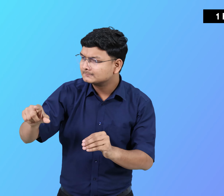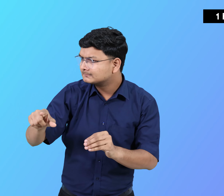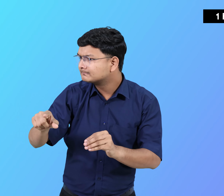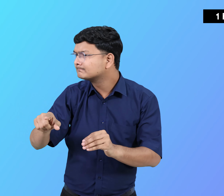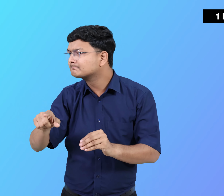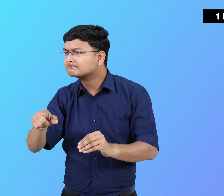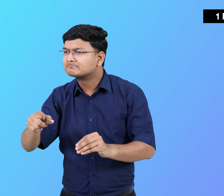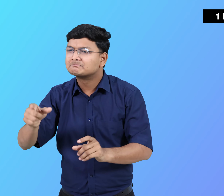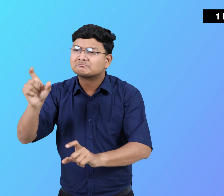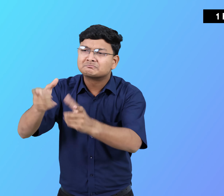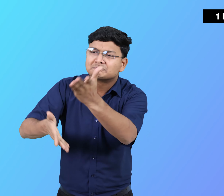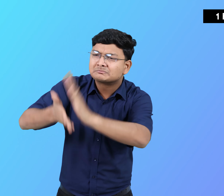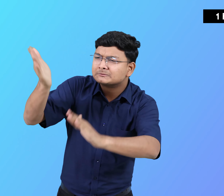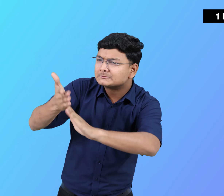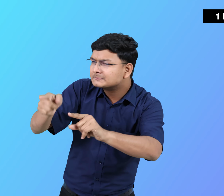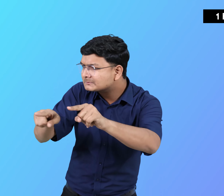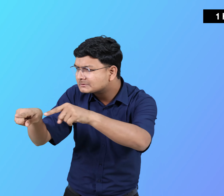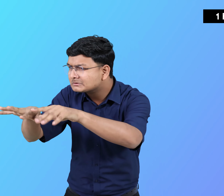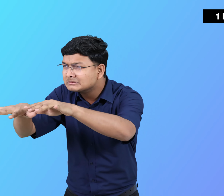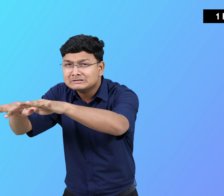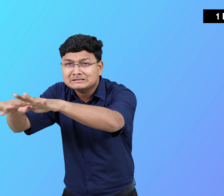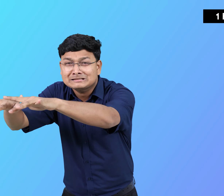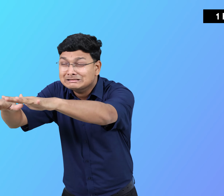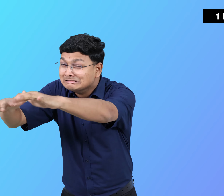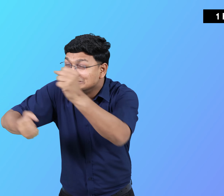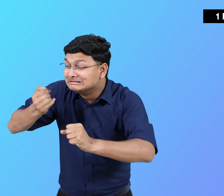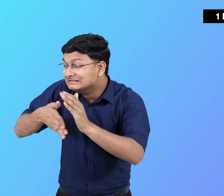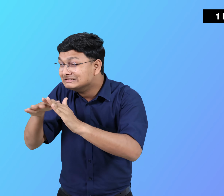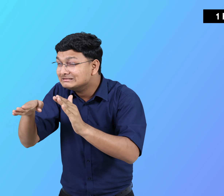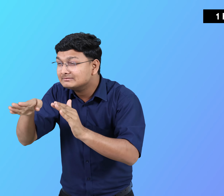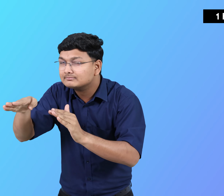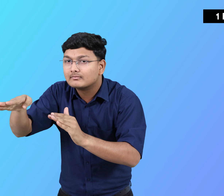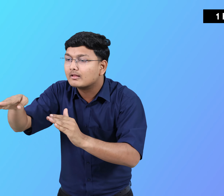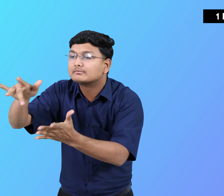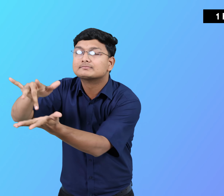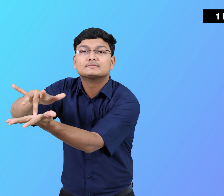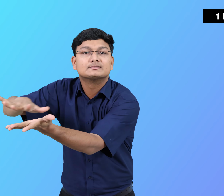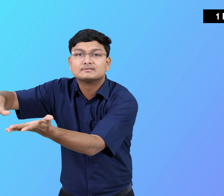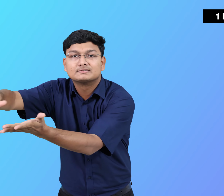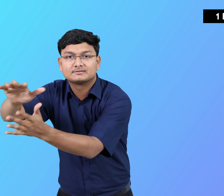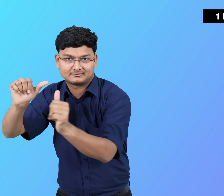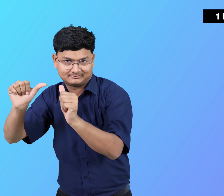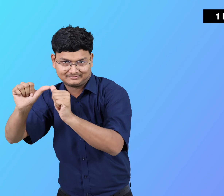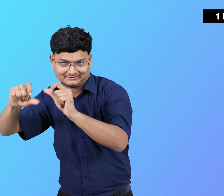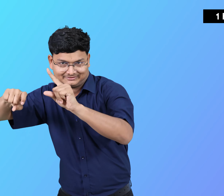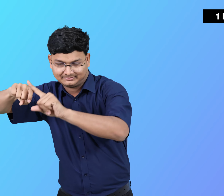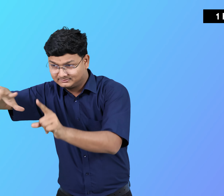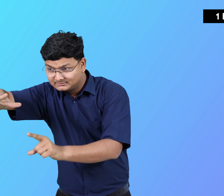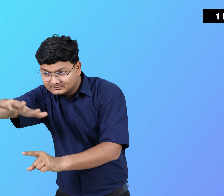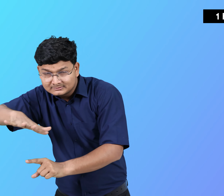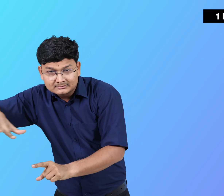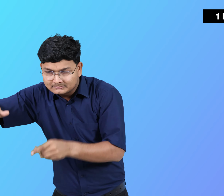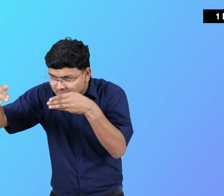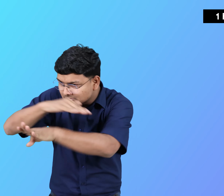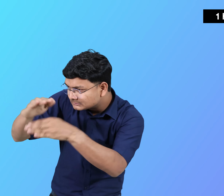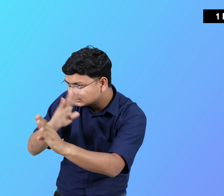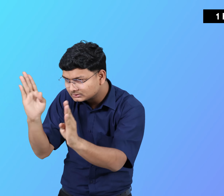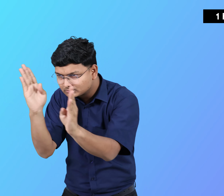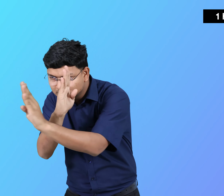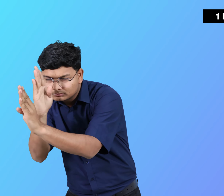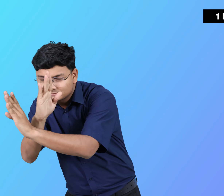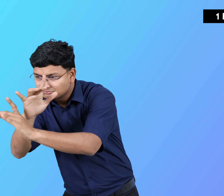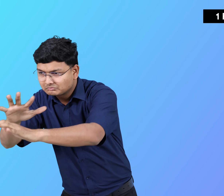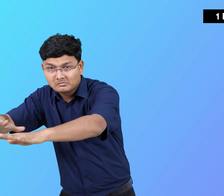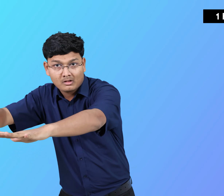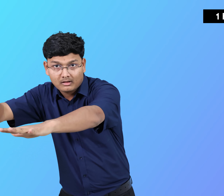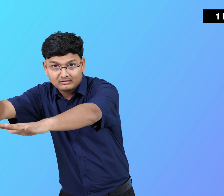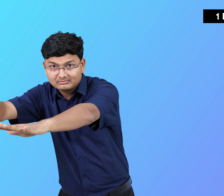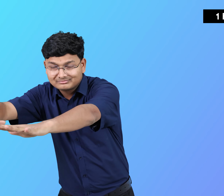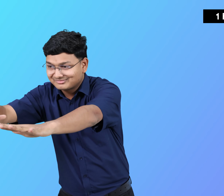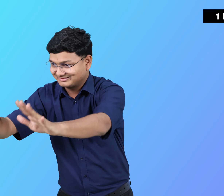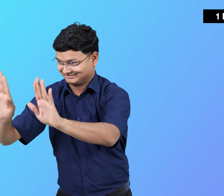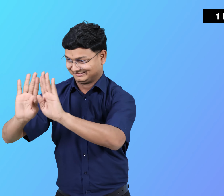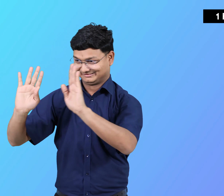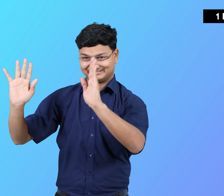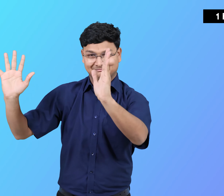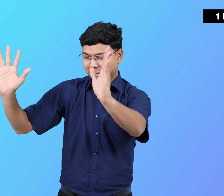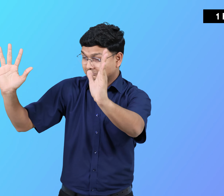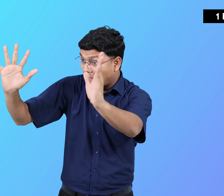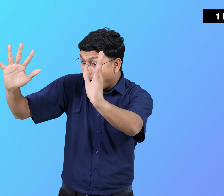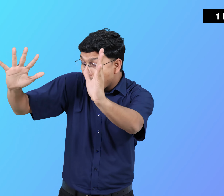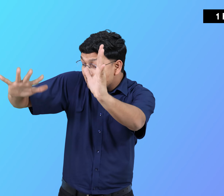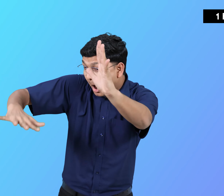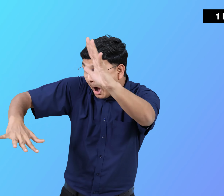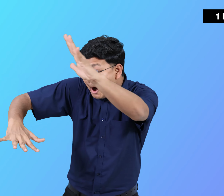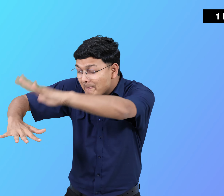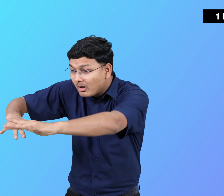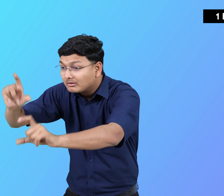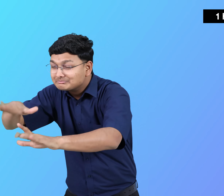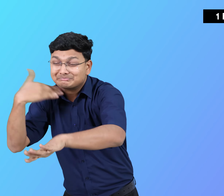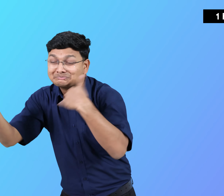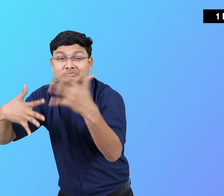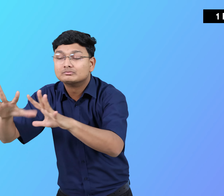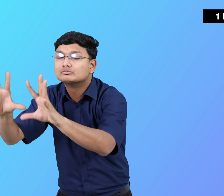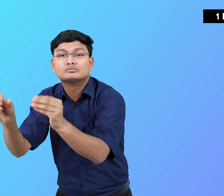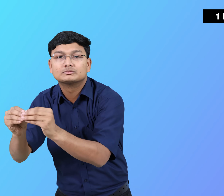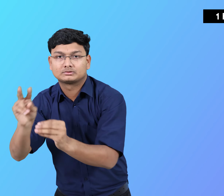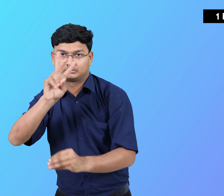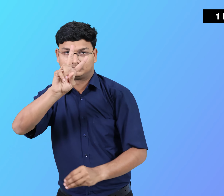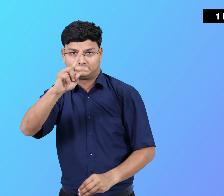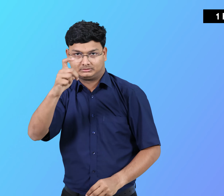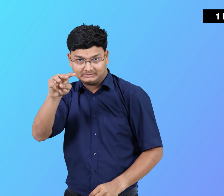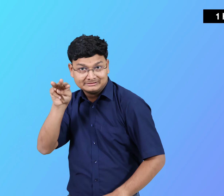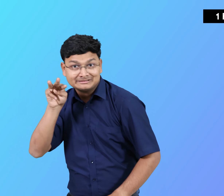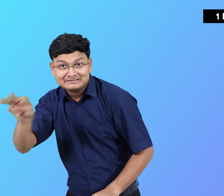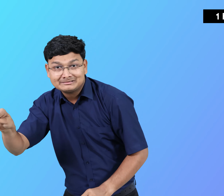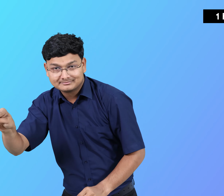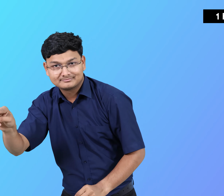The survivors ran away to the city of Aphek. The wall of the city fell on 27,000 of those soldiers.